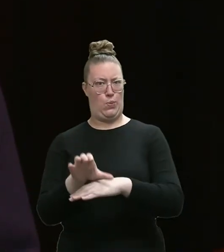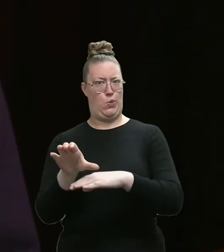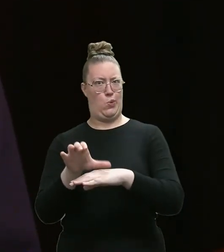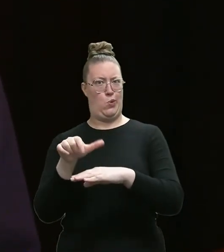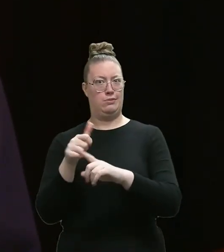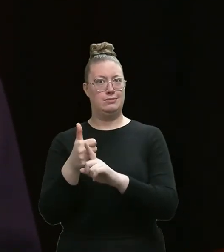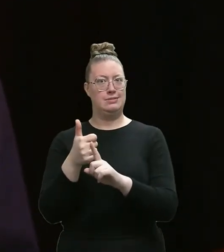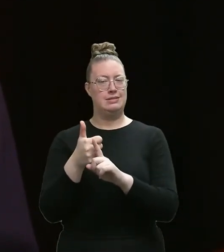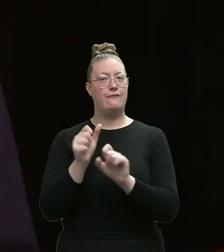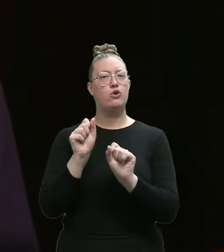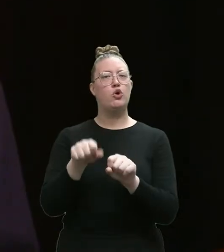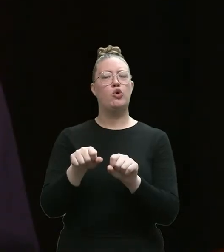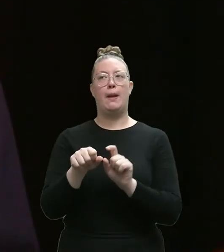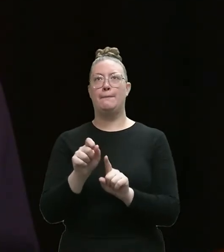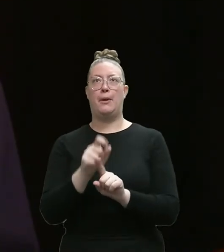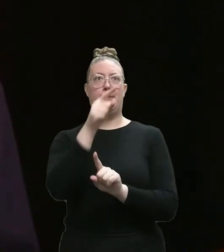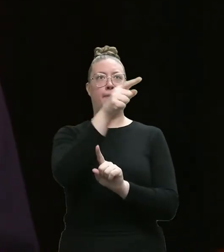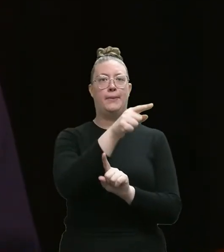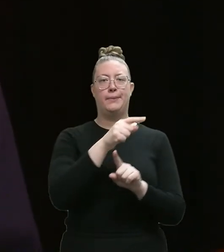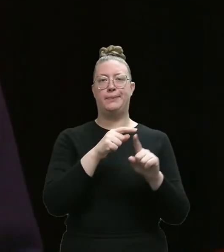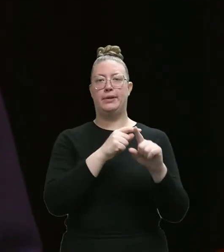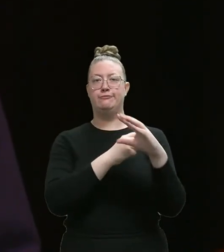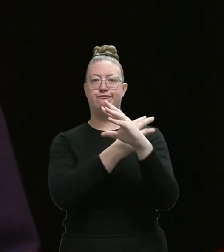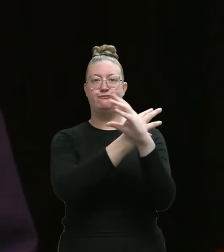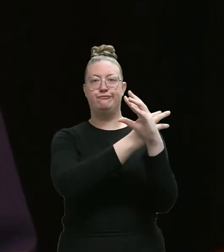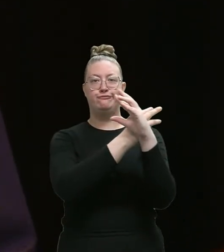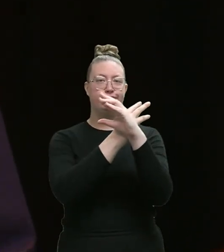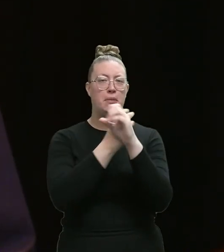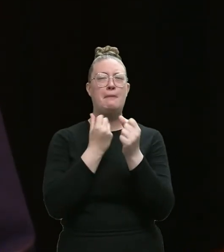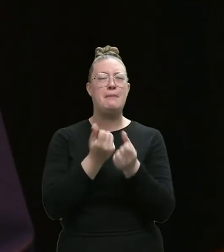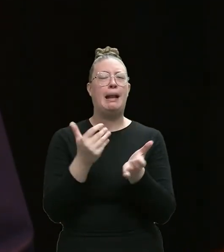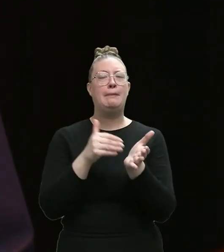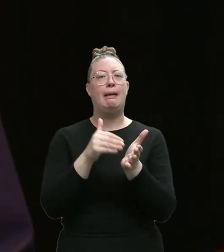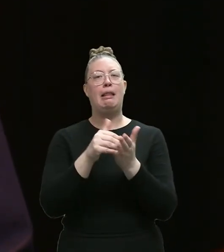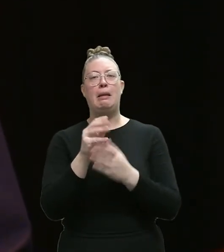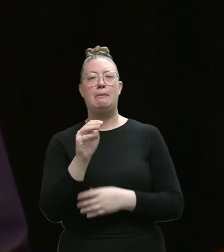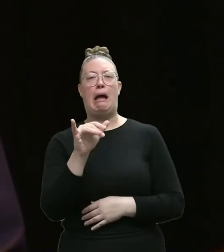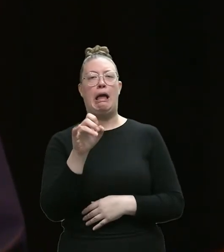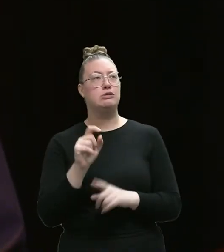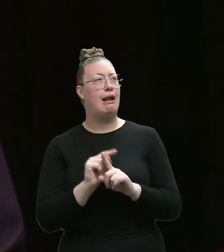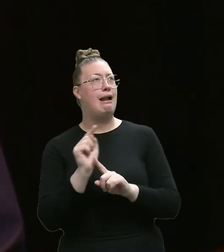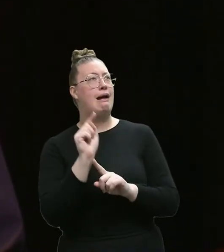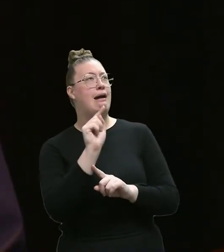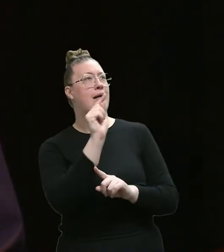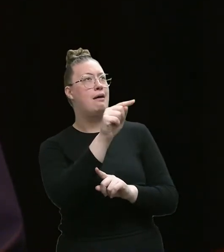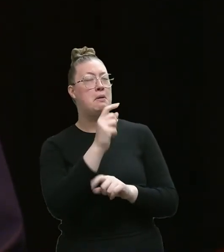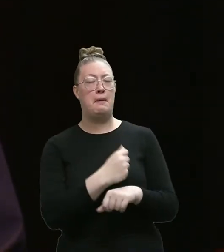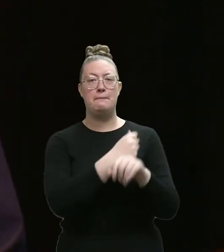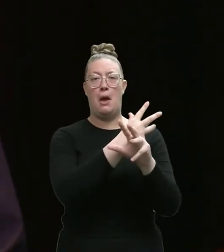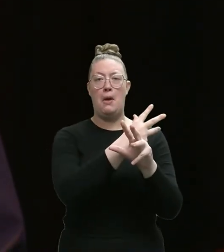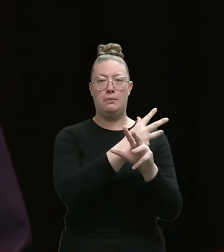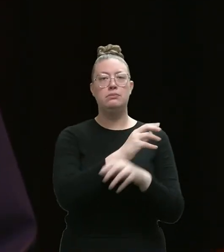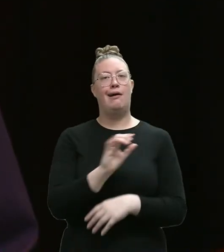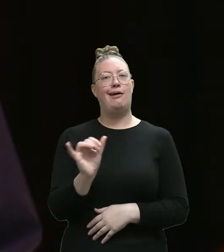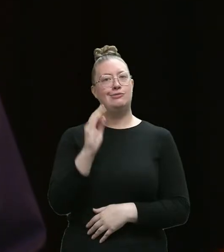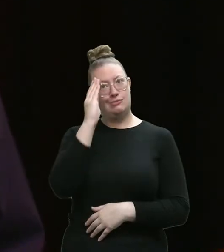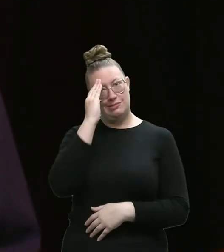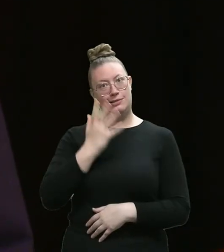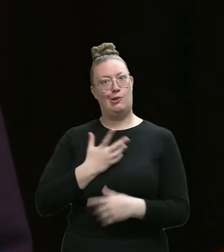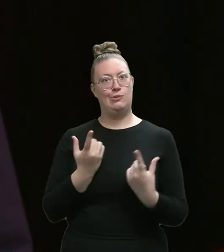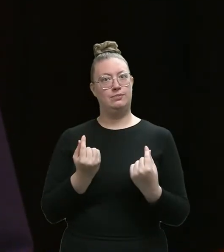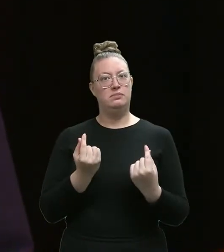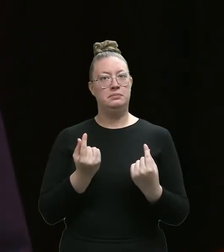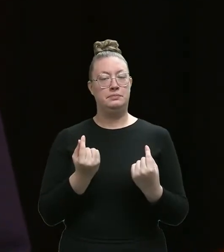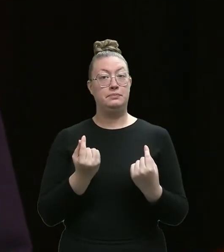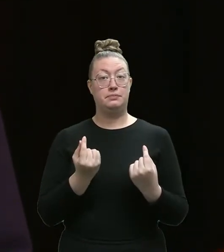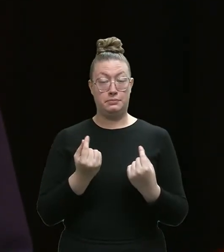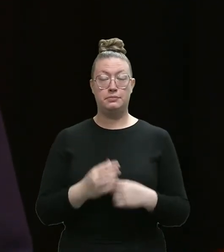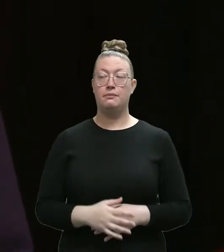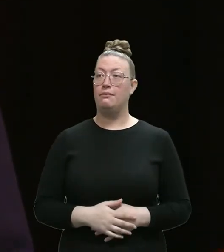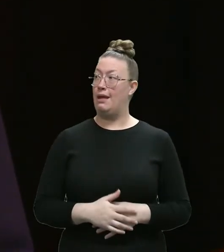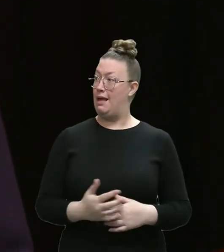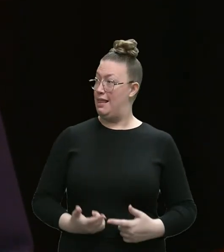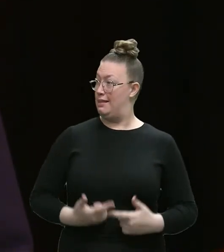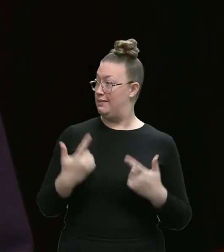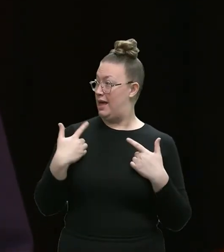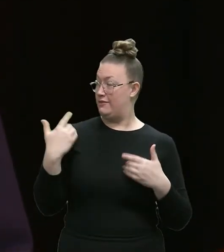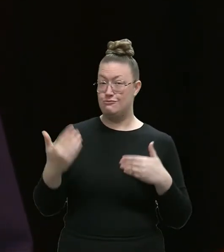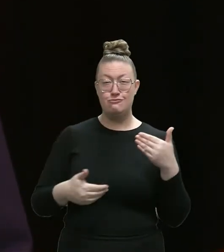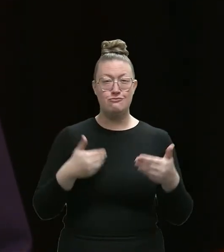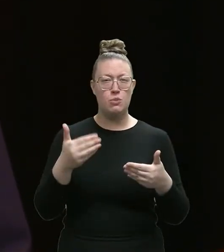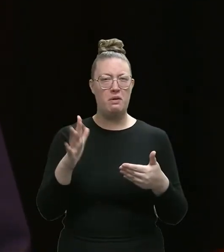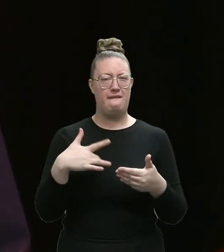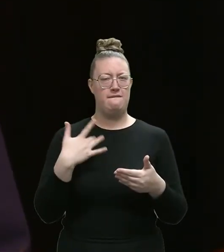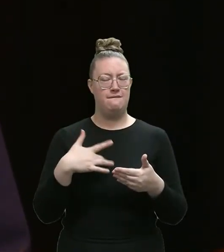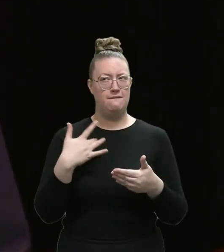Miss Vicky Isaacson's, miss Arlene Pickett, mr Tom green,